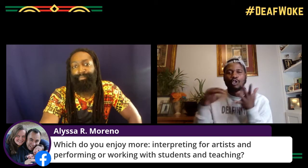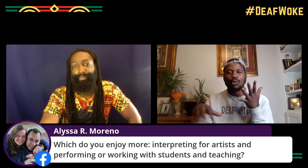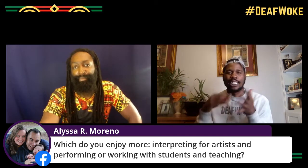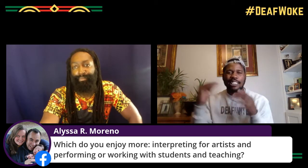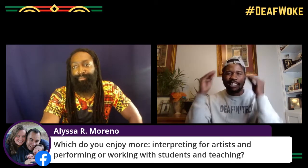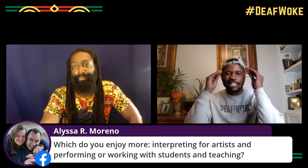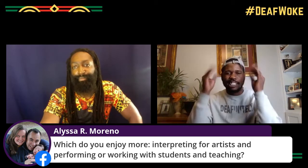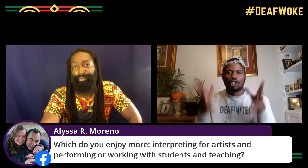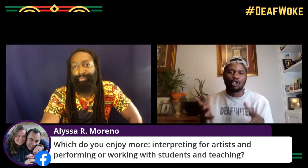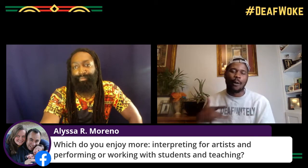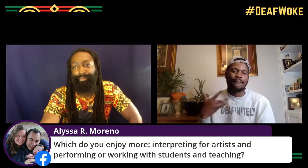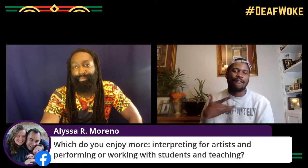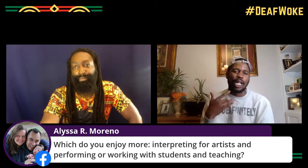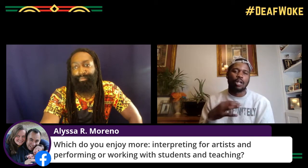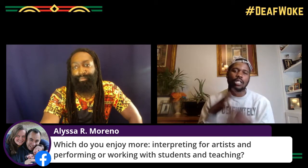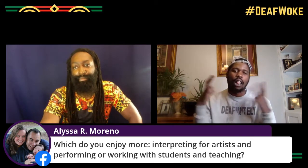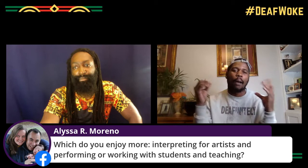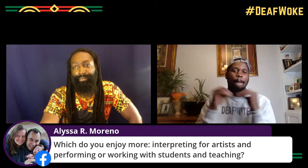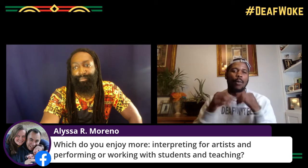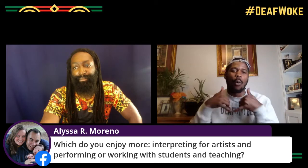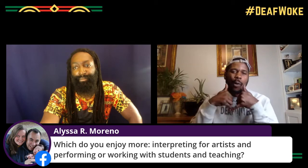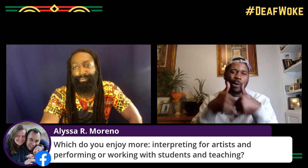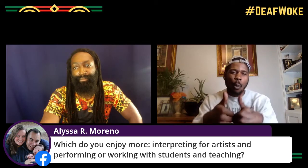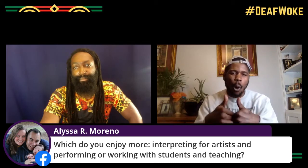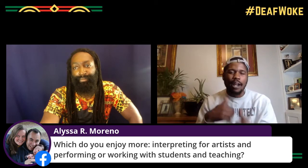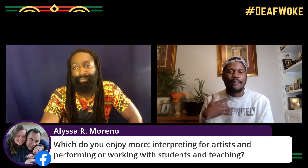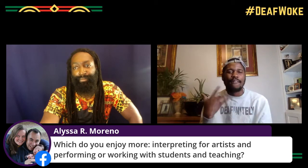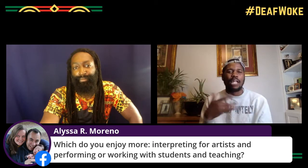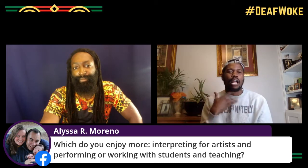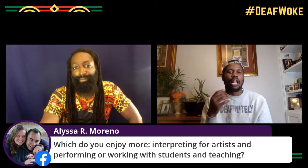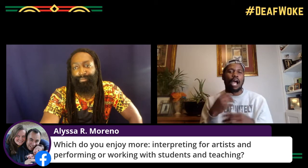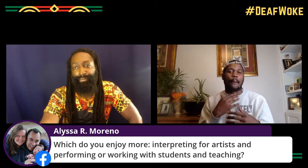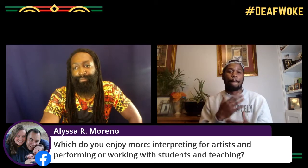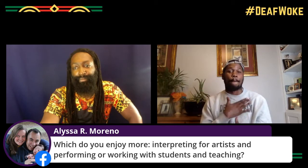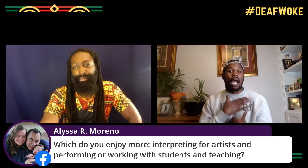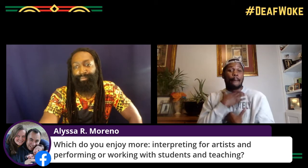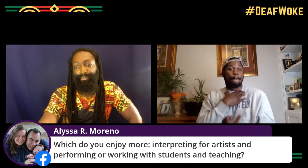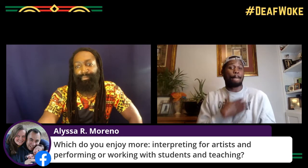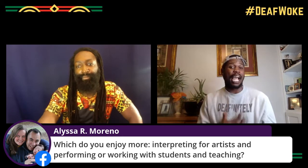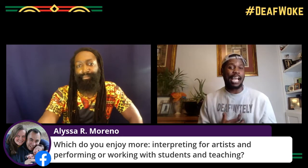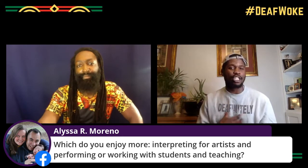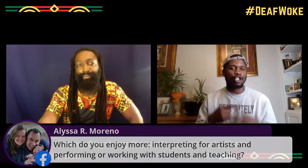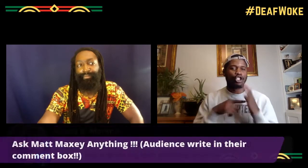Definitely more working with students and teachers, or teaching. I feel like it's more rewarding.